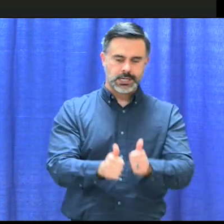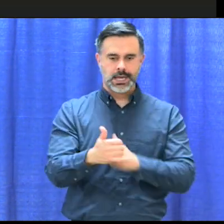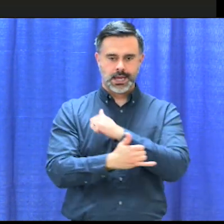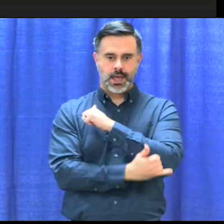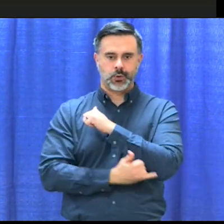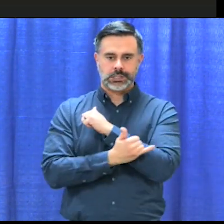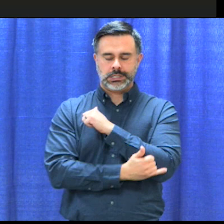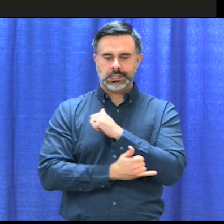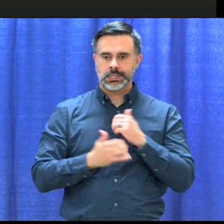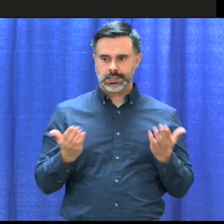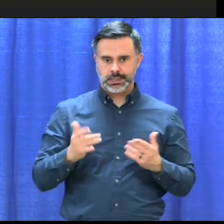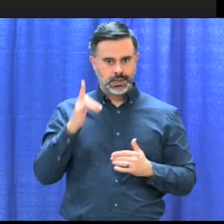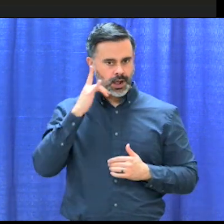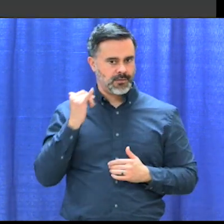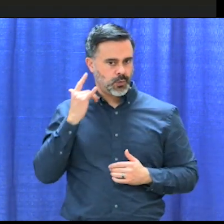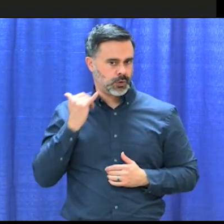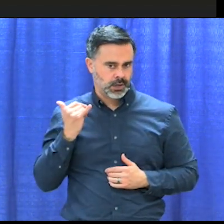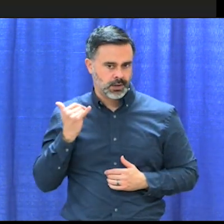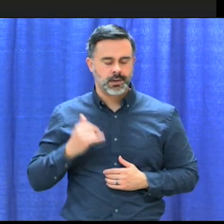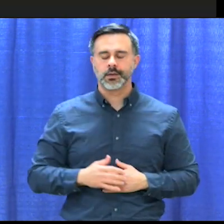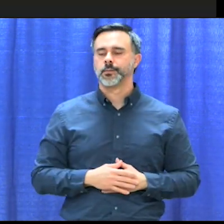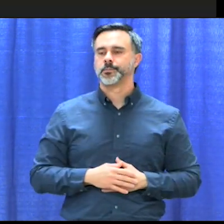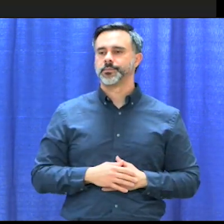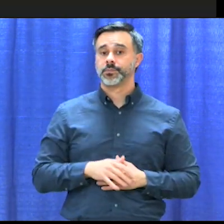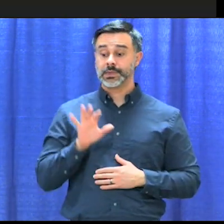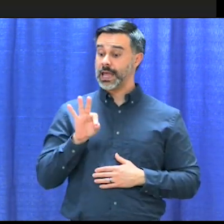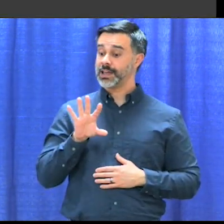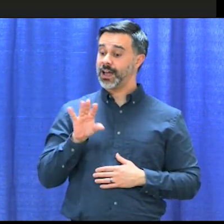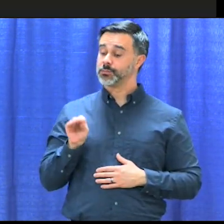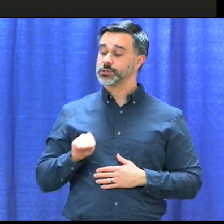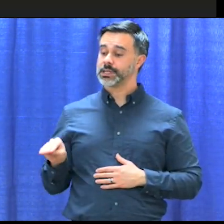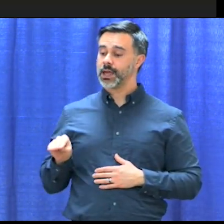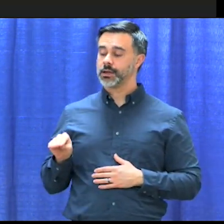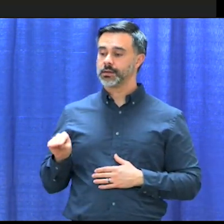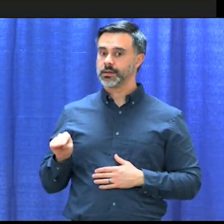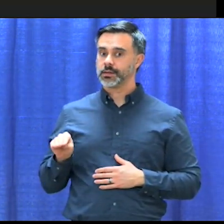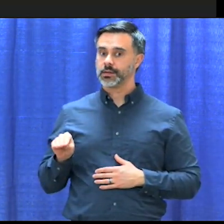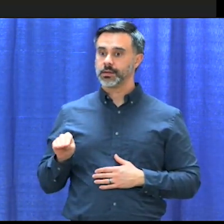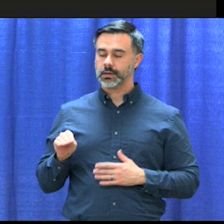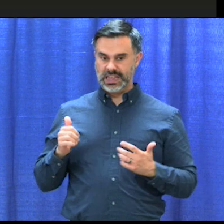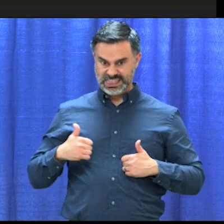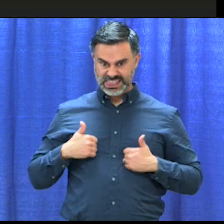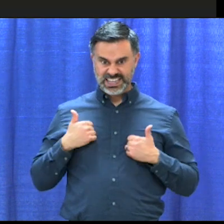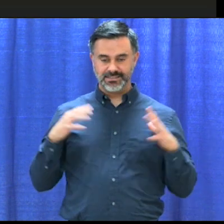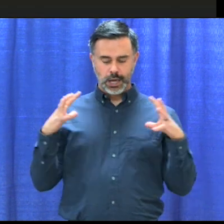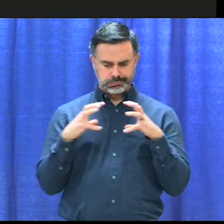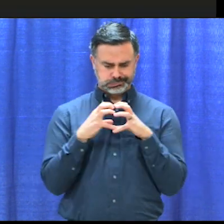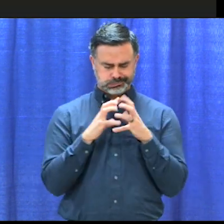And 95% of the people live in 5% of the land mass in California and the rest of us live